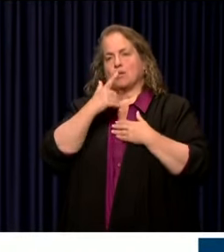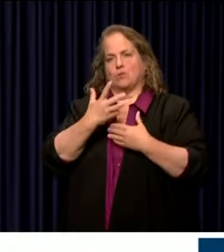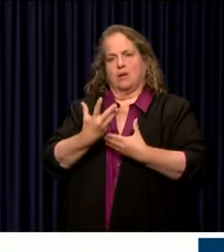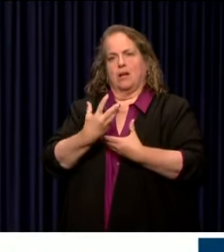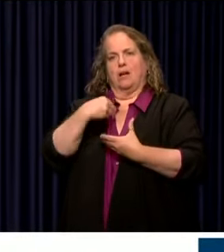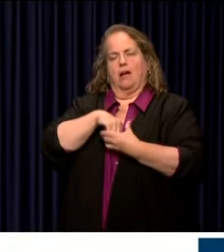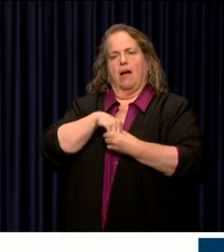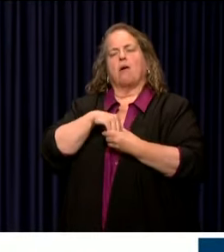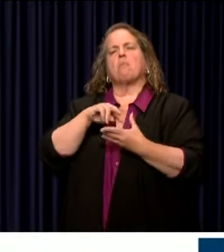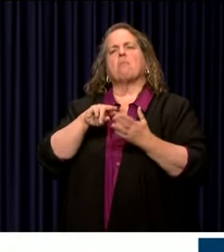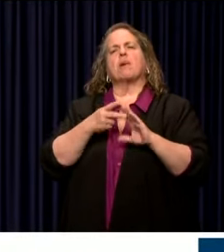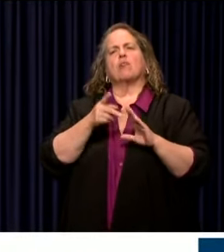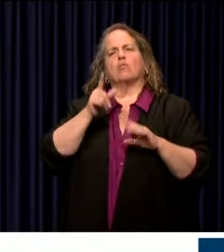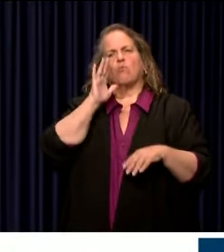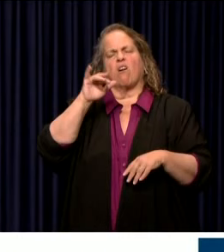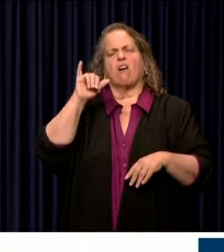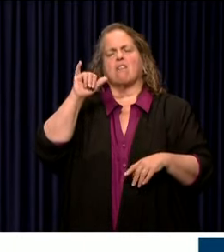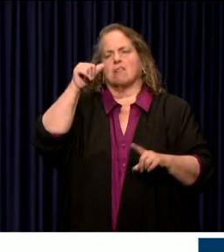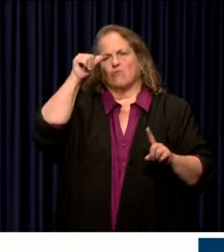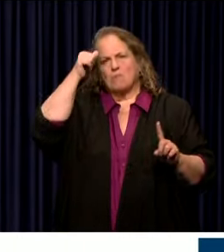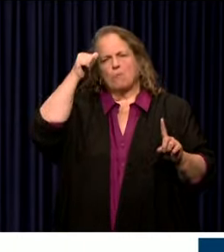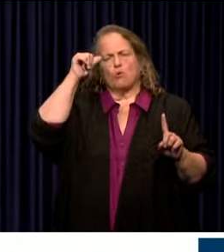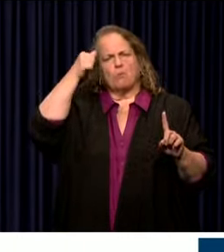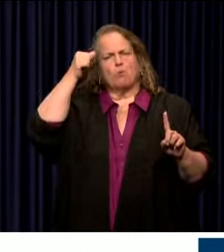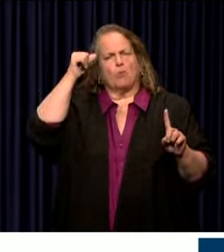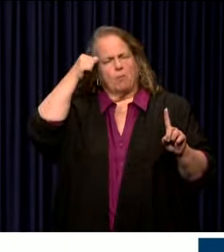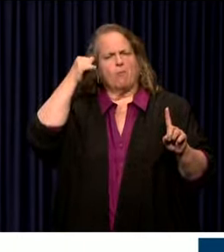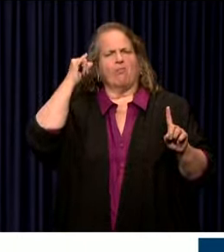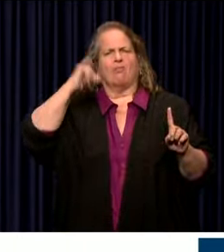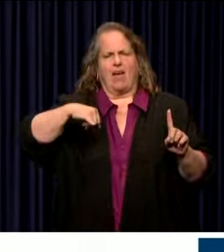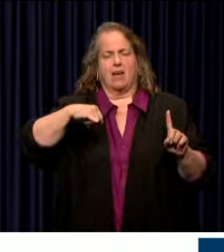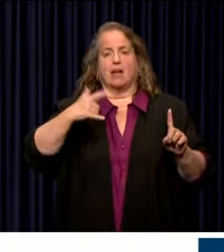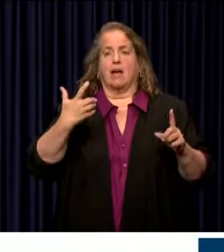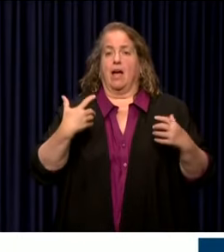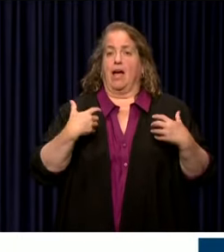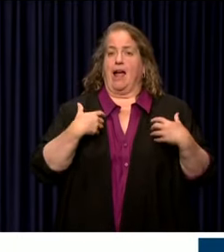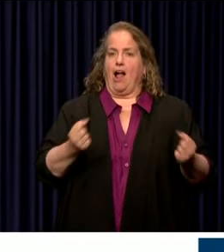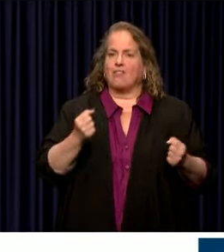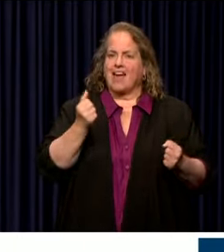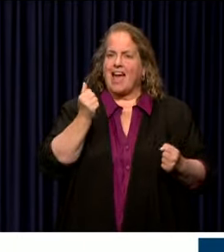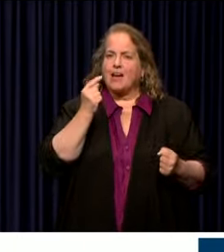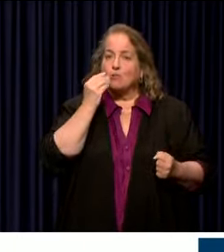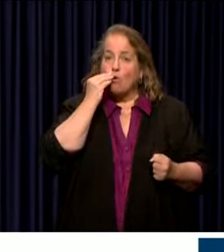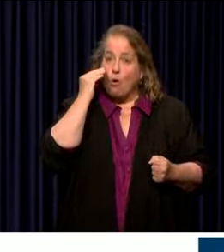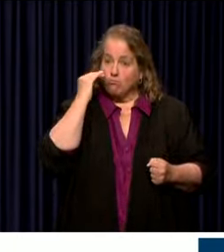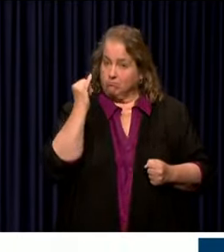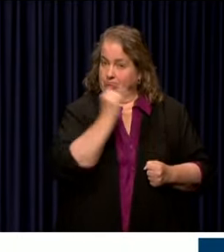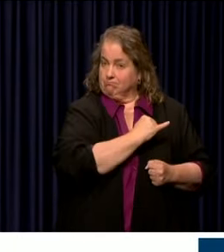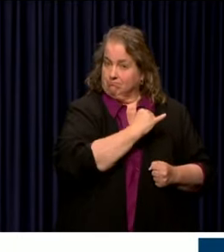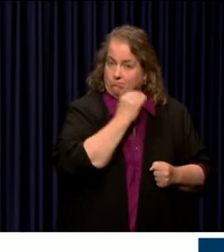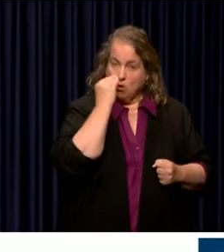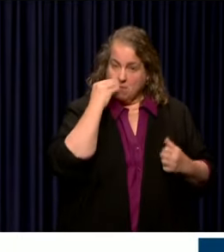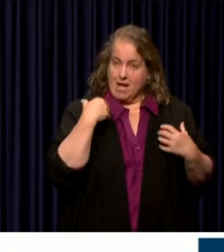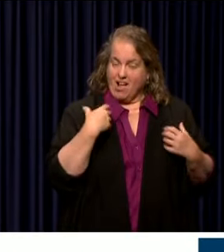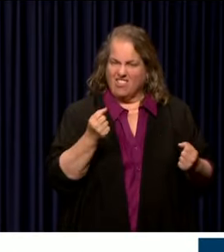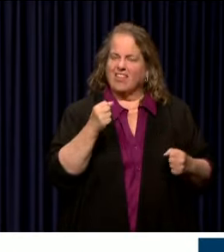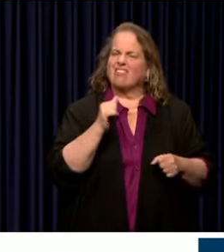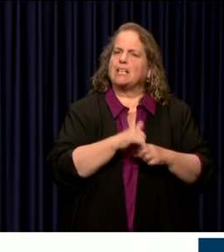OF THE TUNNEL OUGHT TO BE ENCOURAGING, REMEMBER, THAT WE'VE GOT TO TAKE ONE STEP AFTER